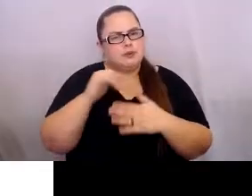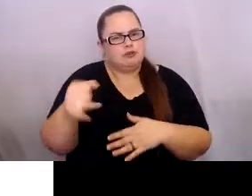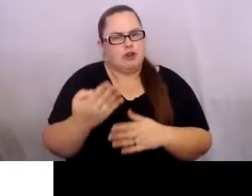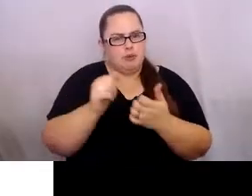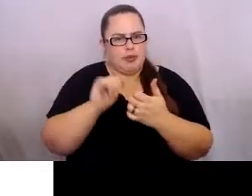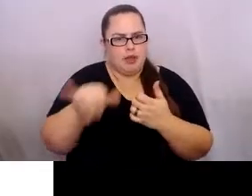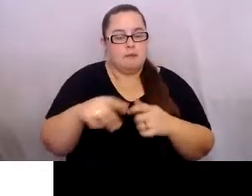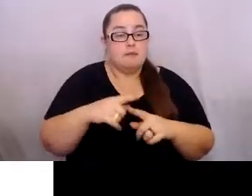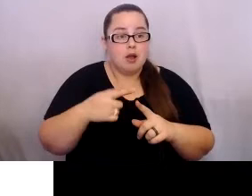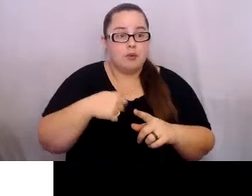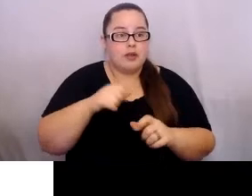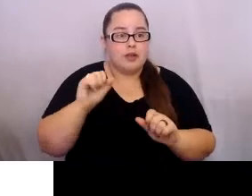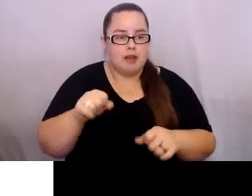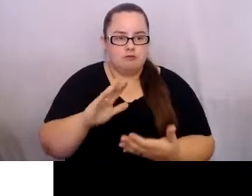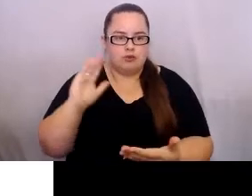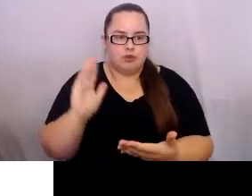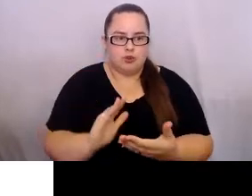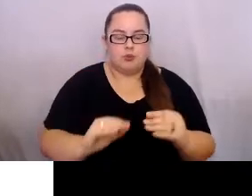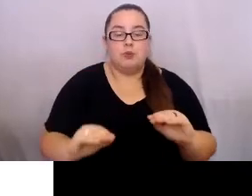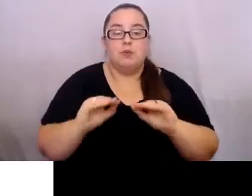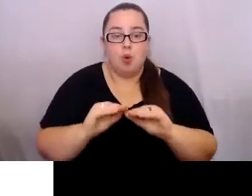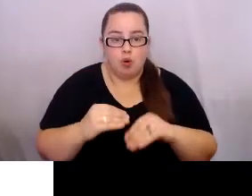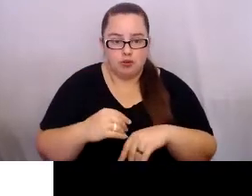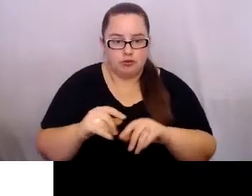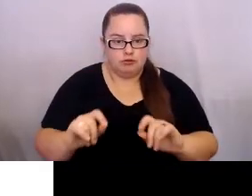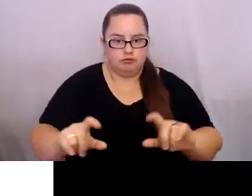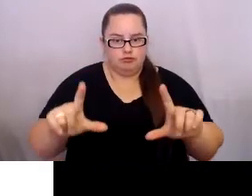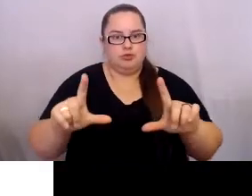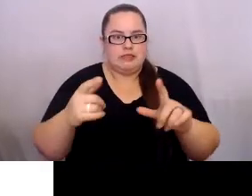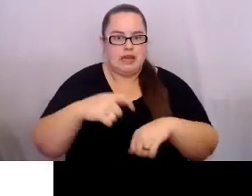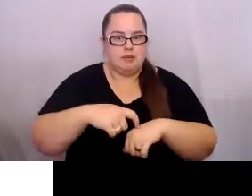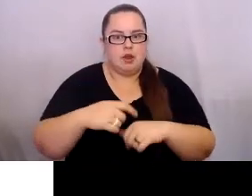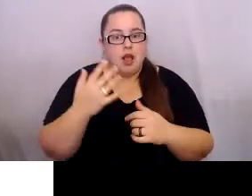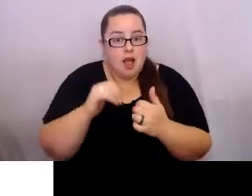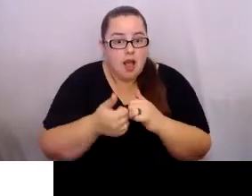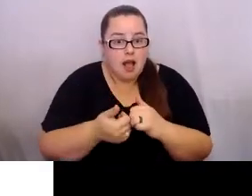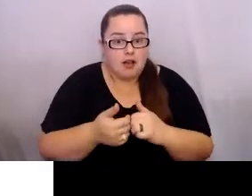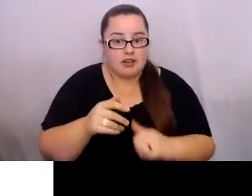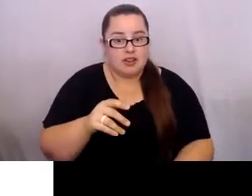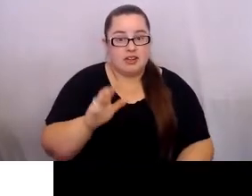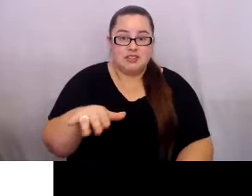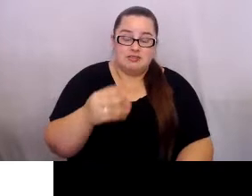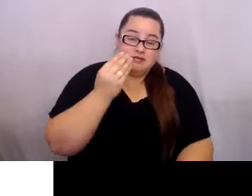Even more screen. Time right by being able to talk openly about how Zoomed out We are. Being able to normalize it.